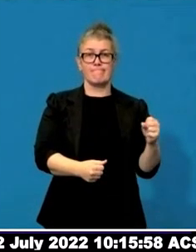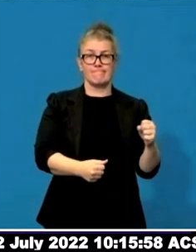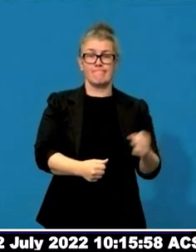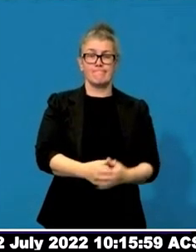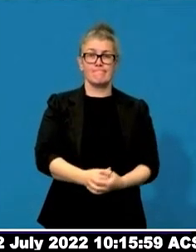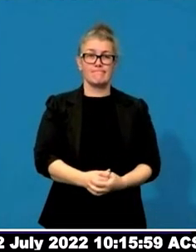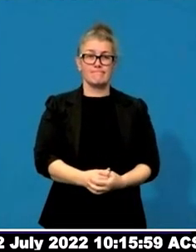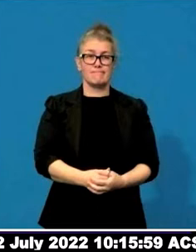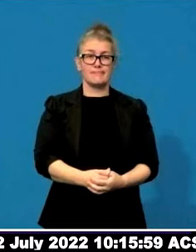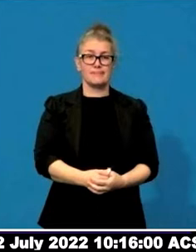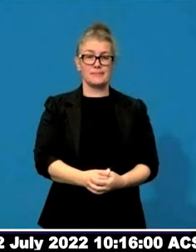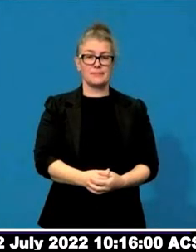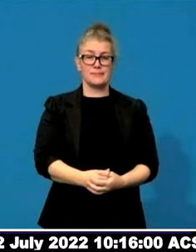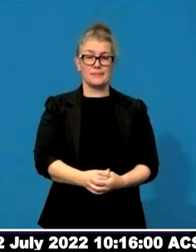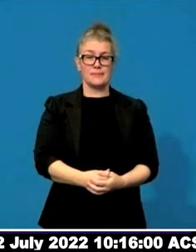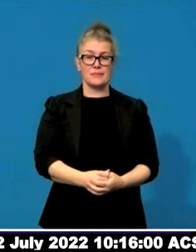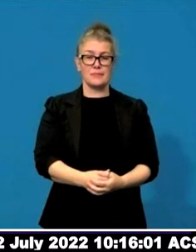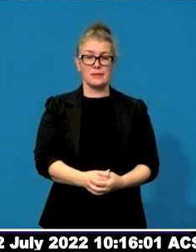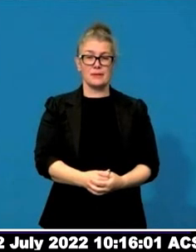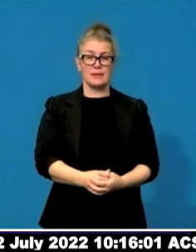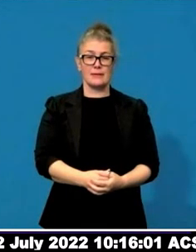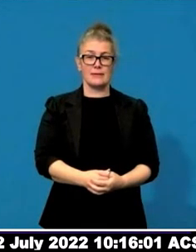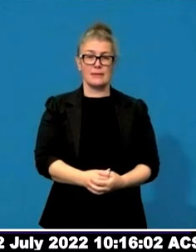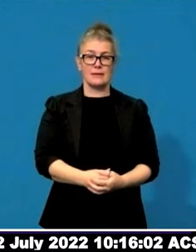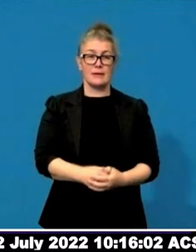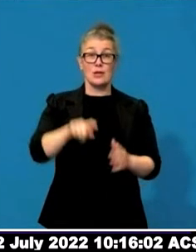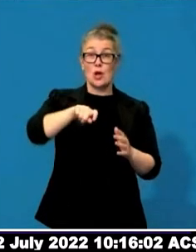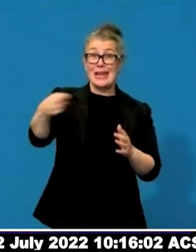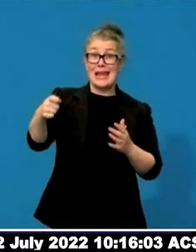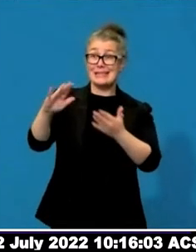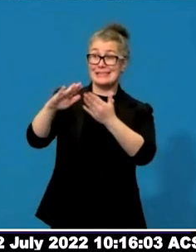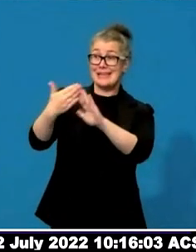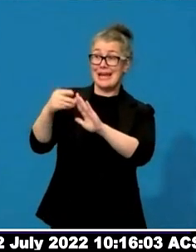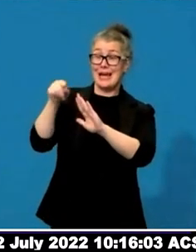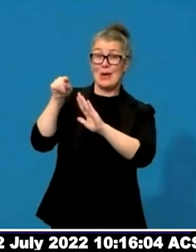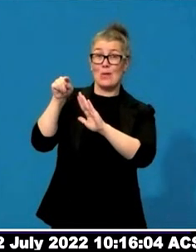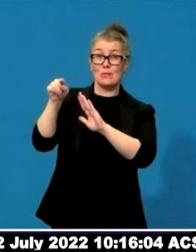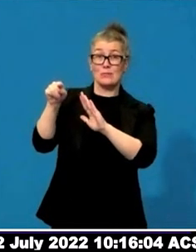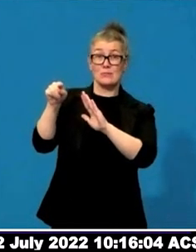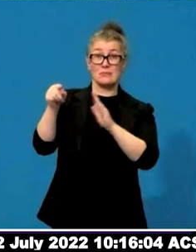And the closest township - major township is Alice Springs.